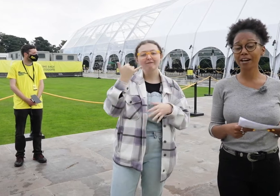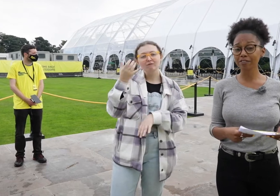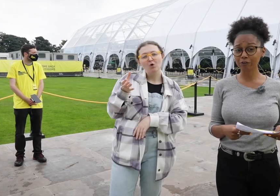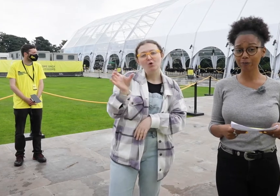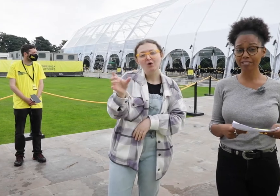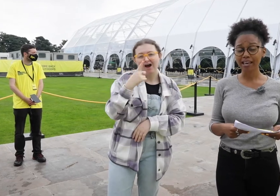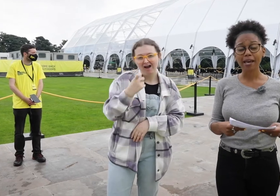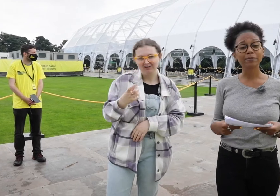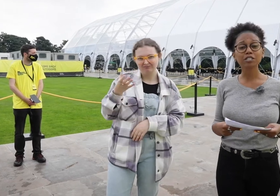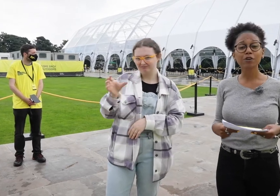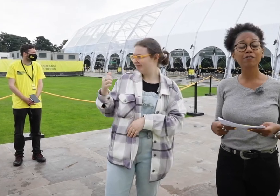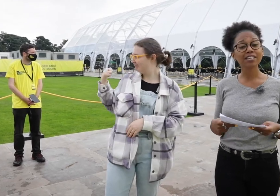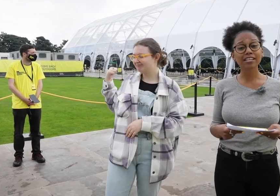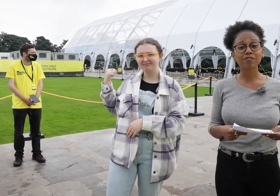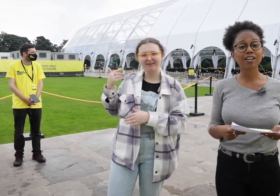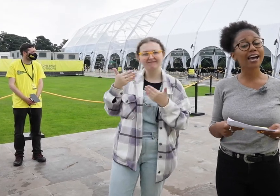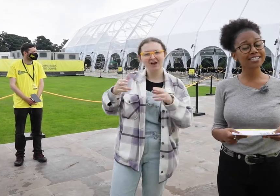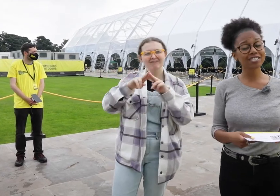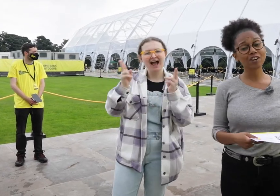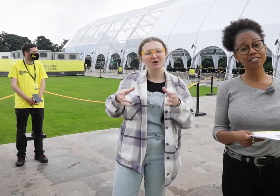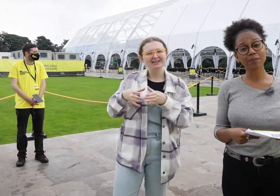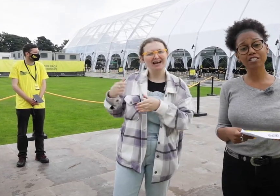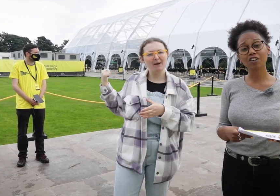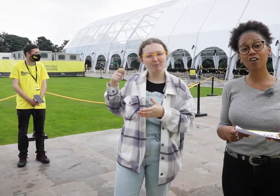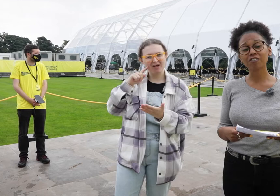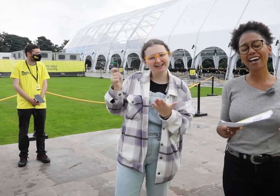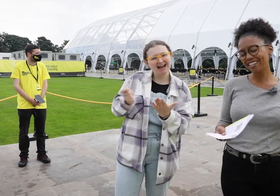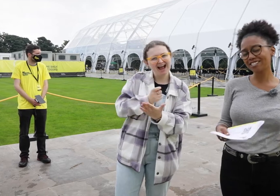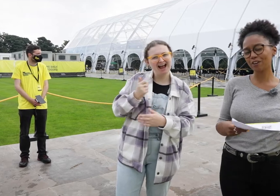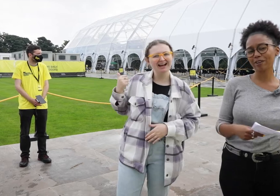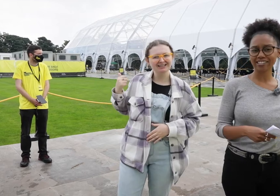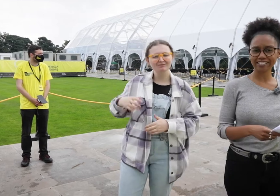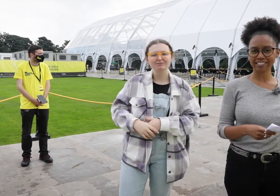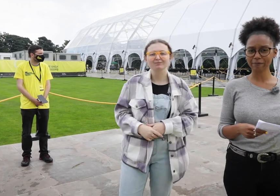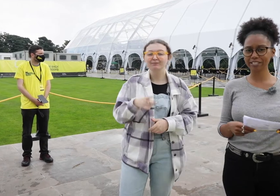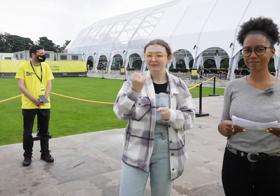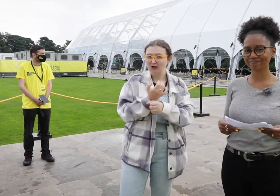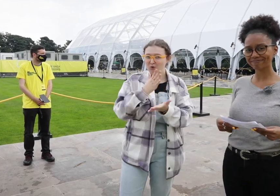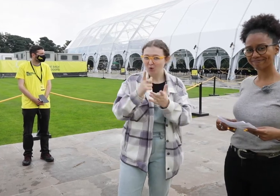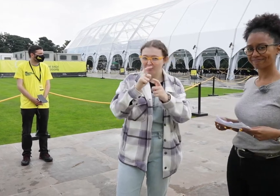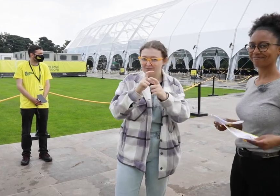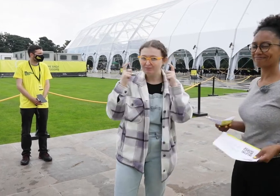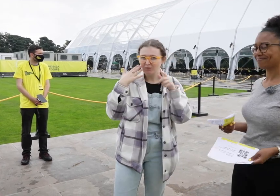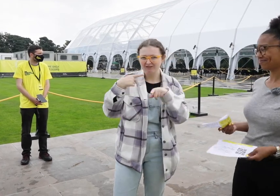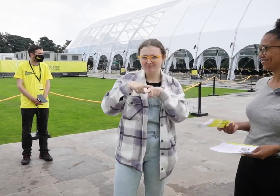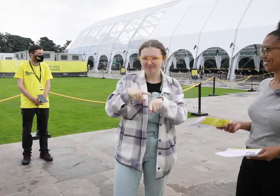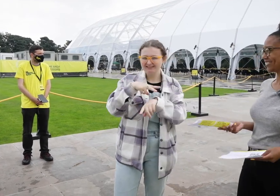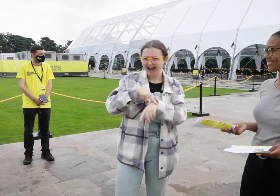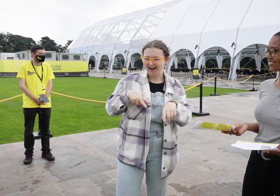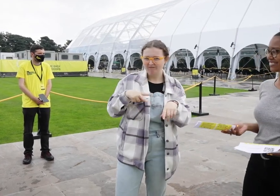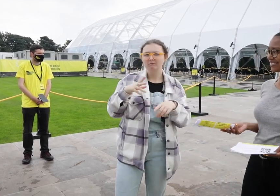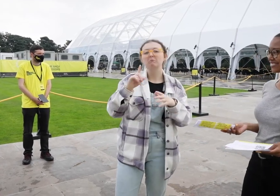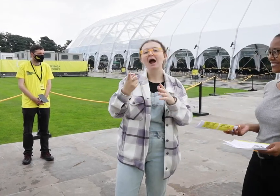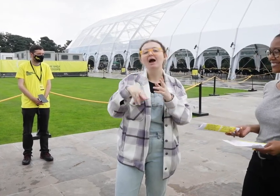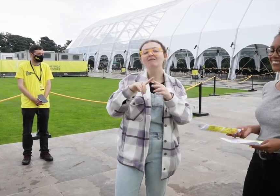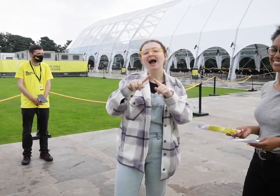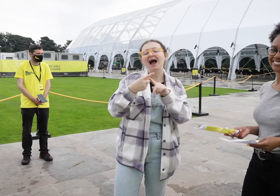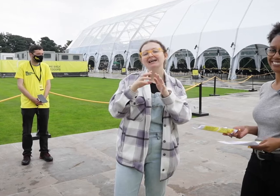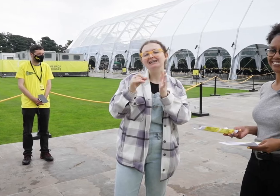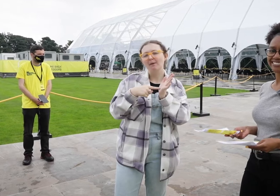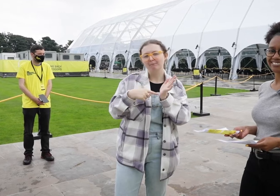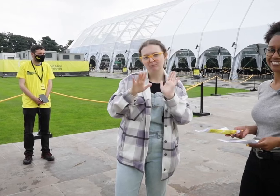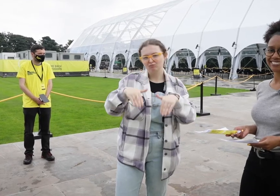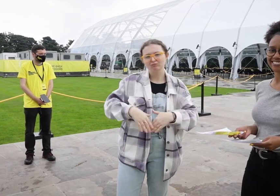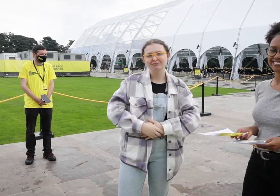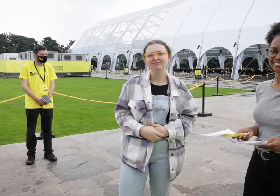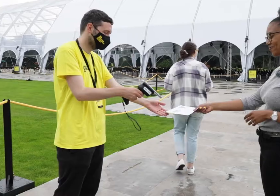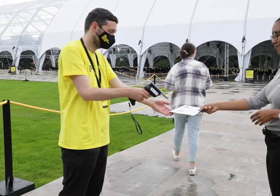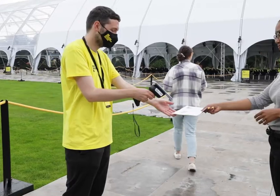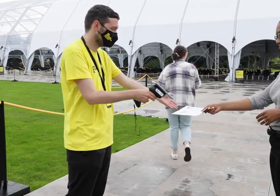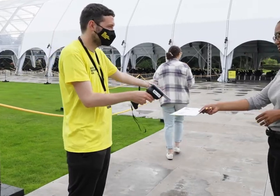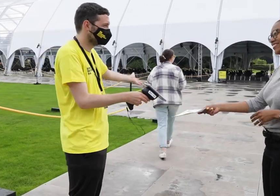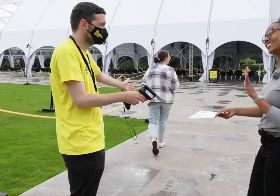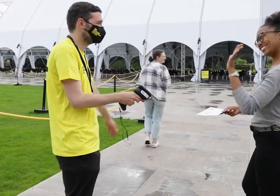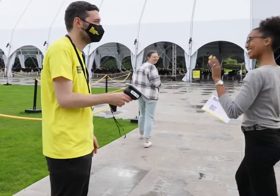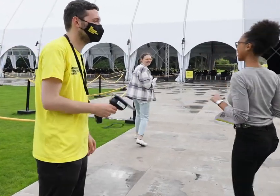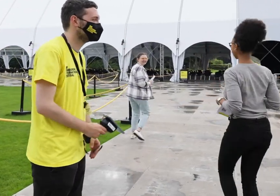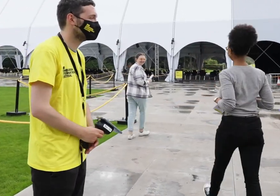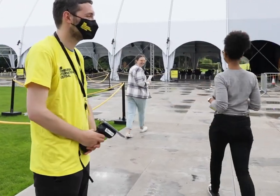other groups and please wear a face covering as instructed by staff, unless you are exempt.